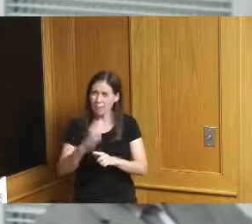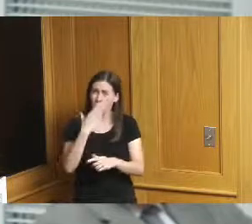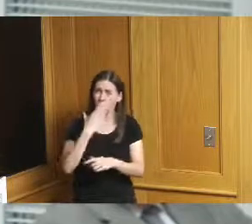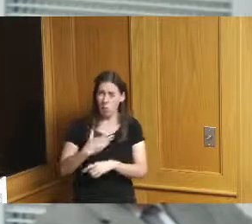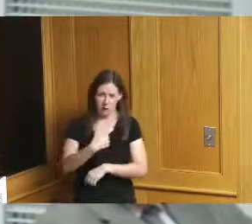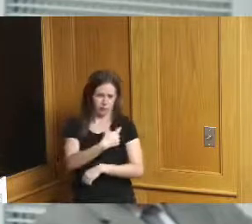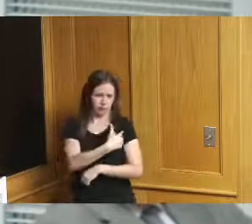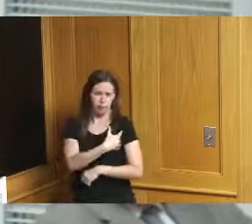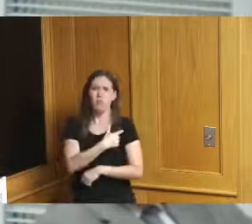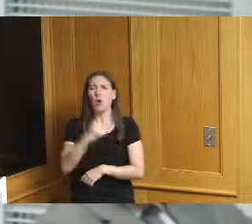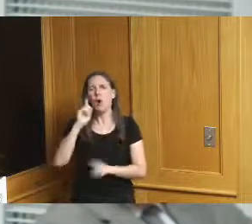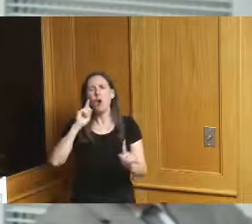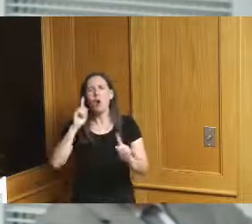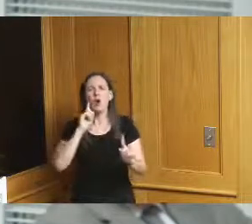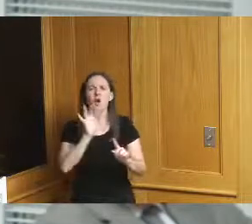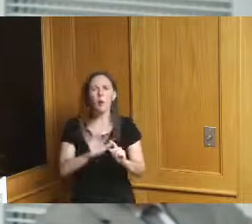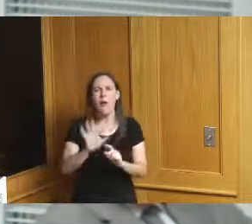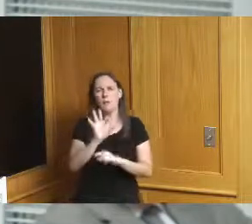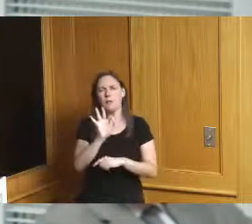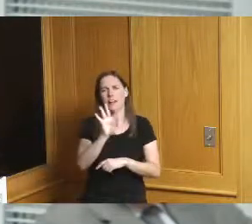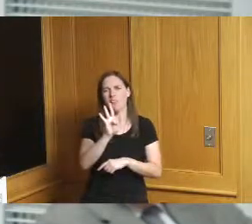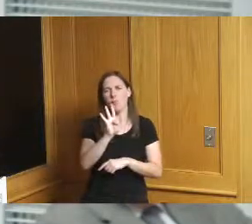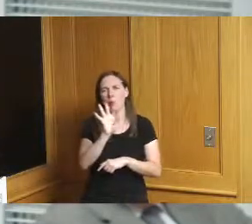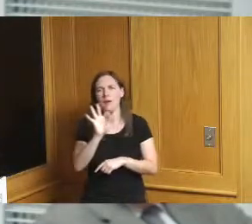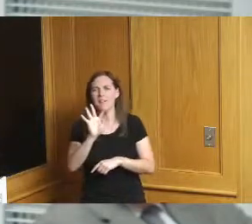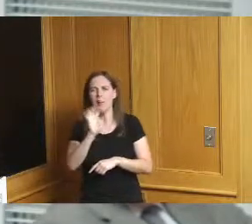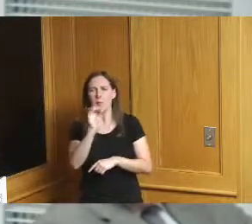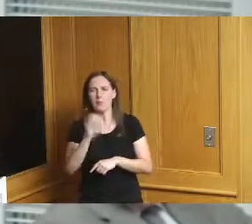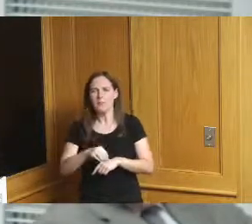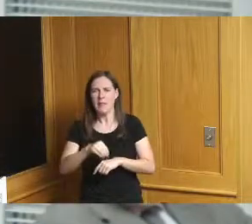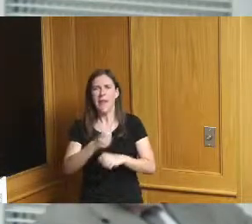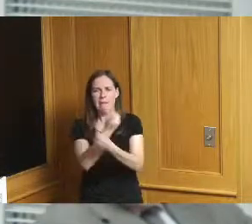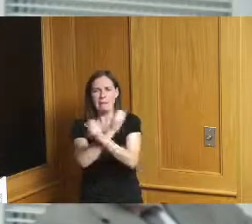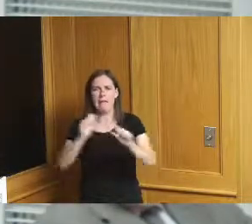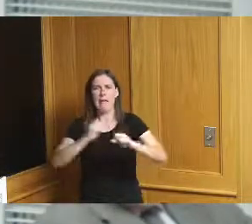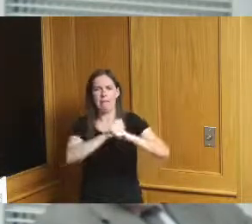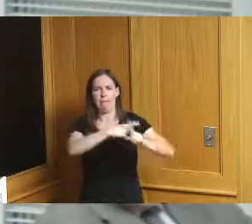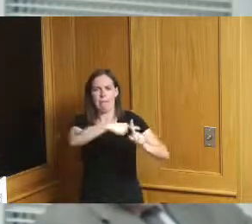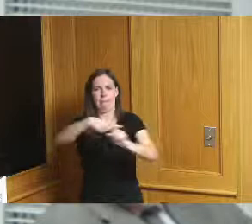effectiveness what that means is we're pretty sure that five or six people out of 100 are still